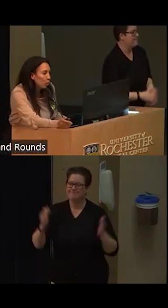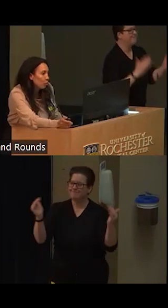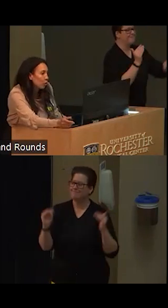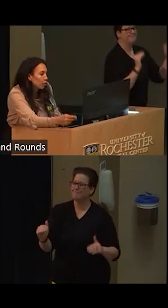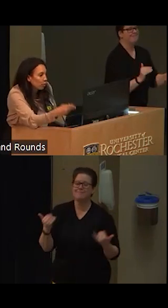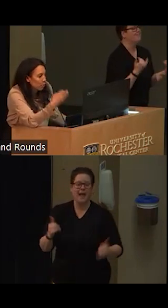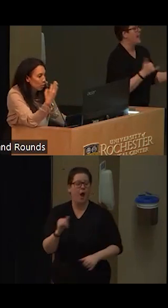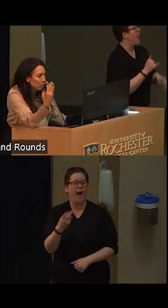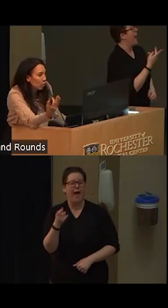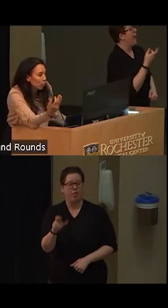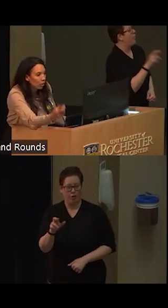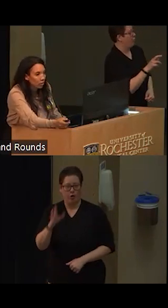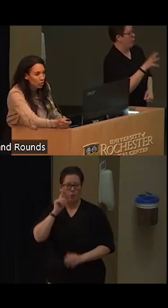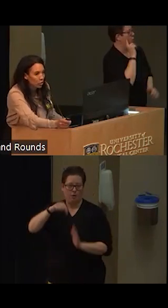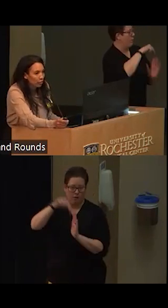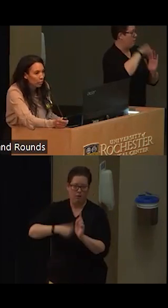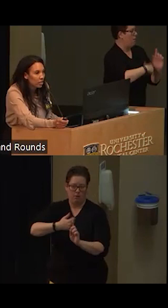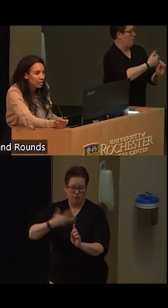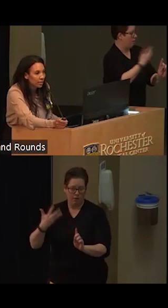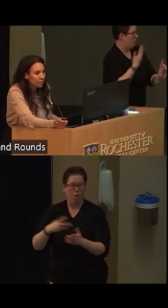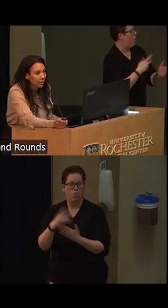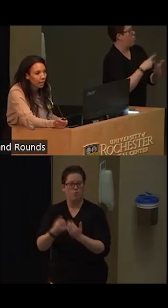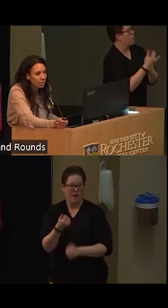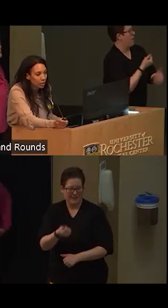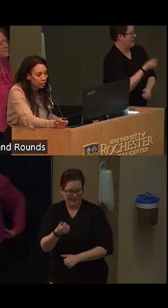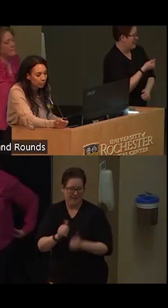to go over a little bit more of the overall structure of the project and and how it started